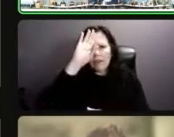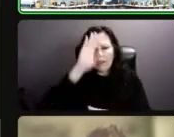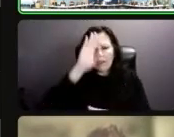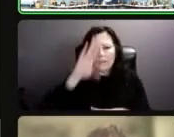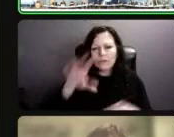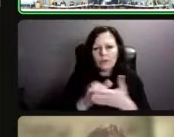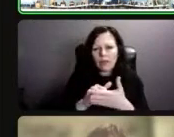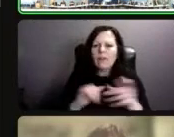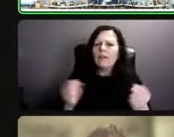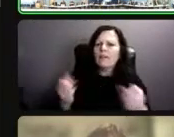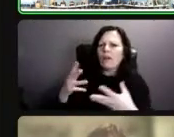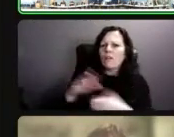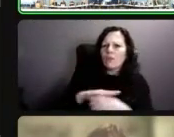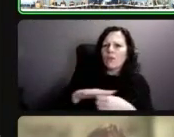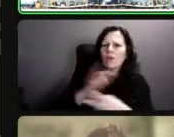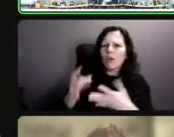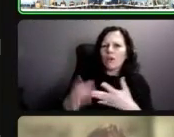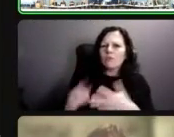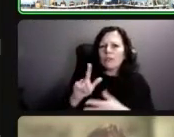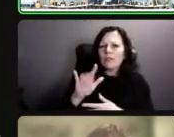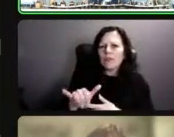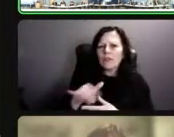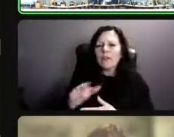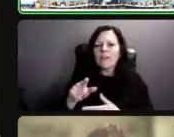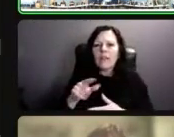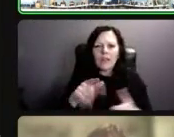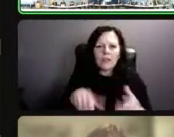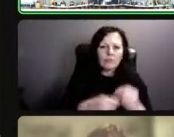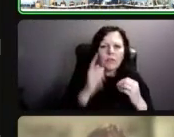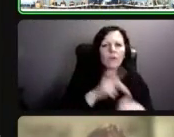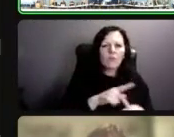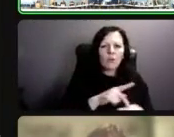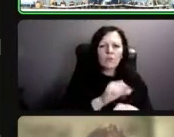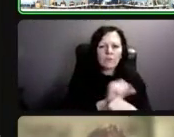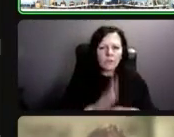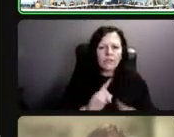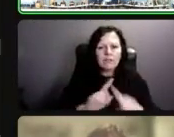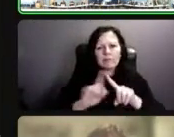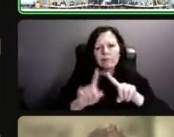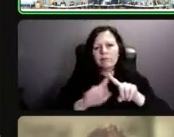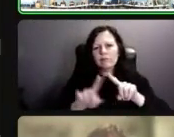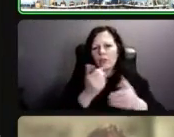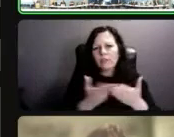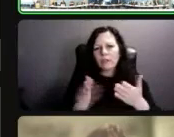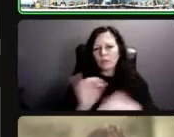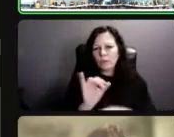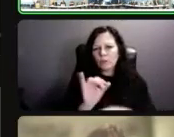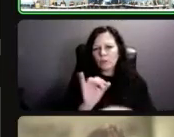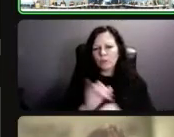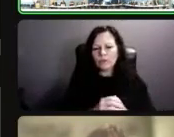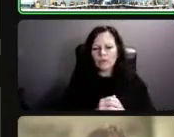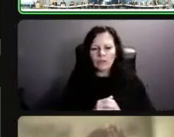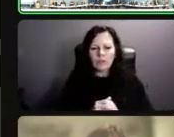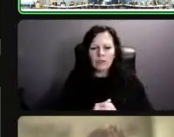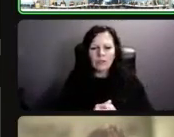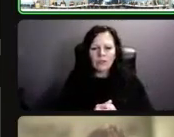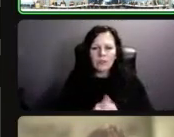DEPARTMENTS PARKS A LOT OF A